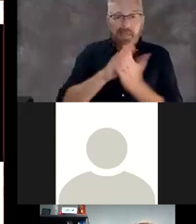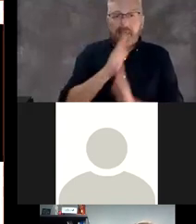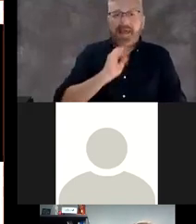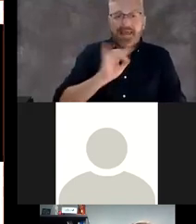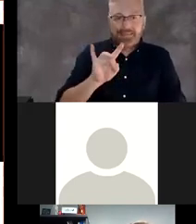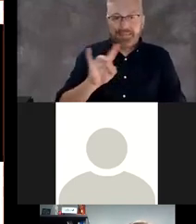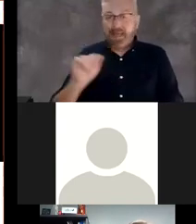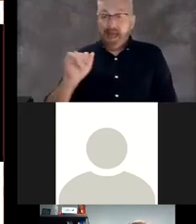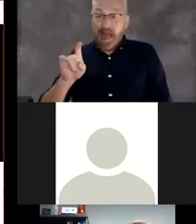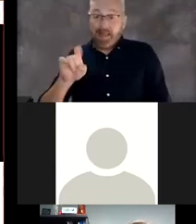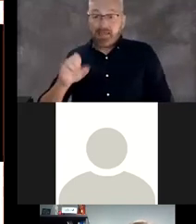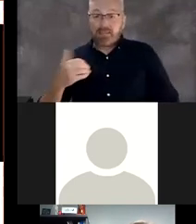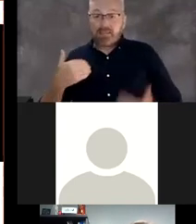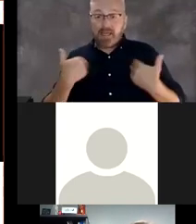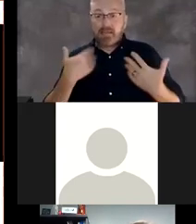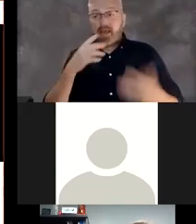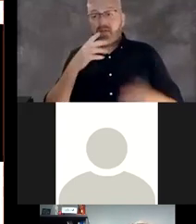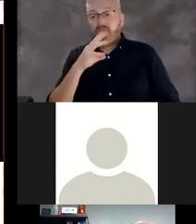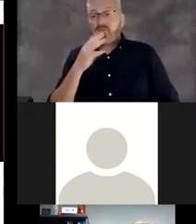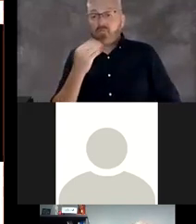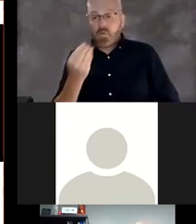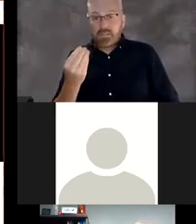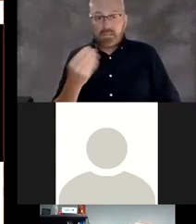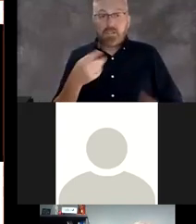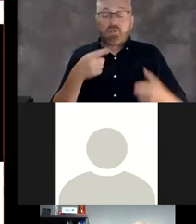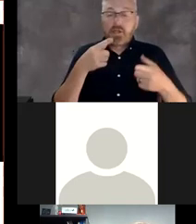14. AT A PARTY THEY BOTH DRINK AND